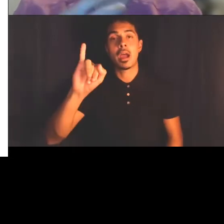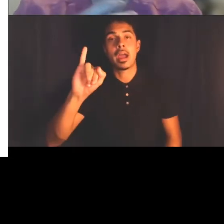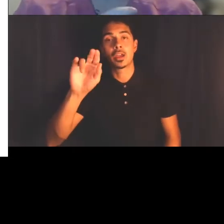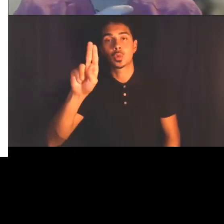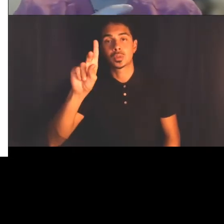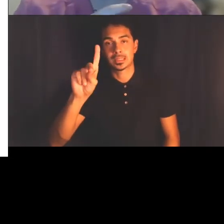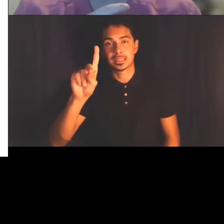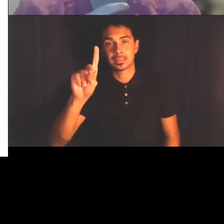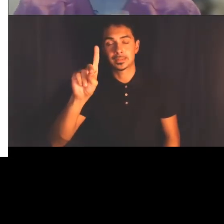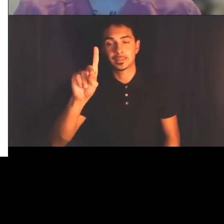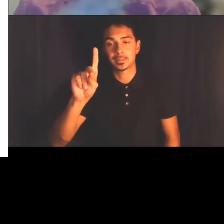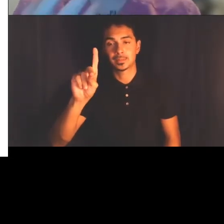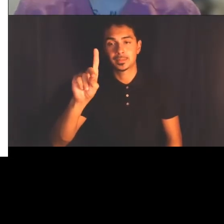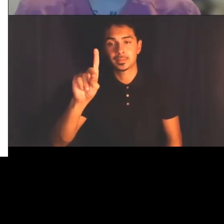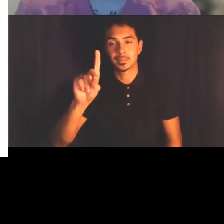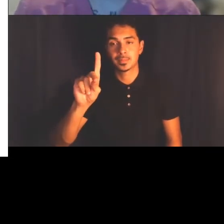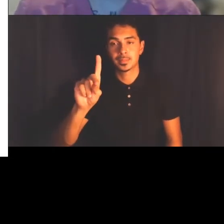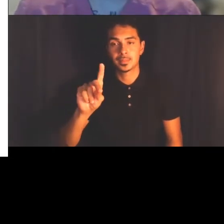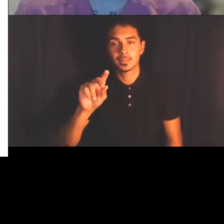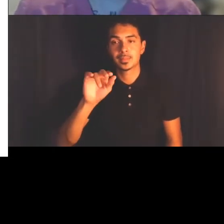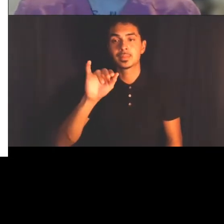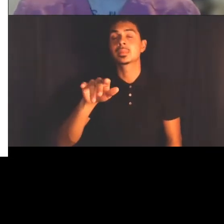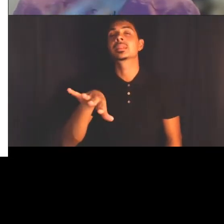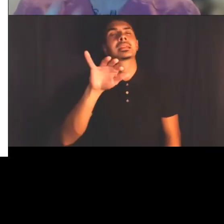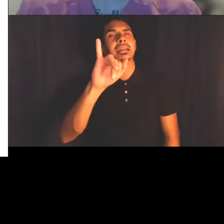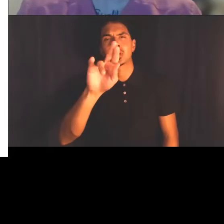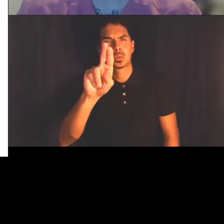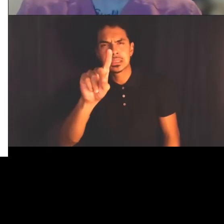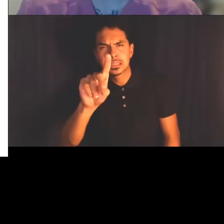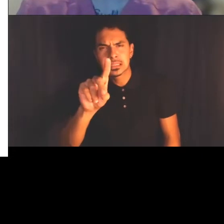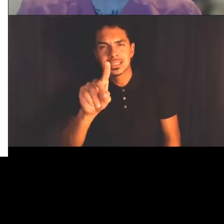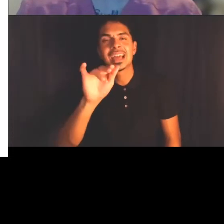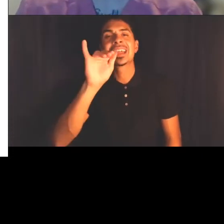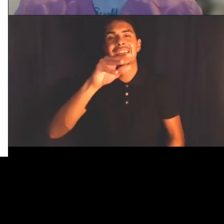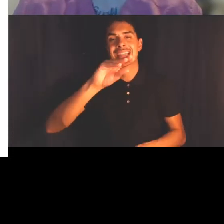IUDs, for people who are unaware, are intrauterine devices.